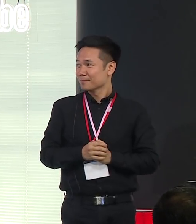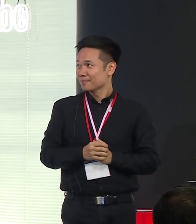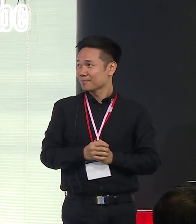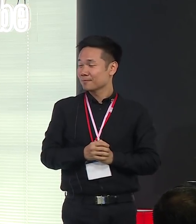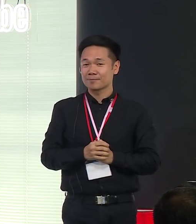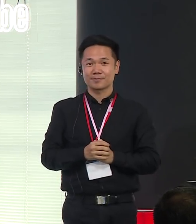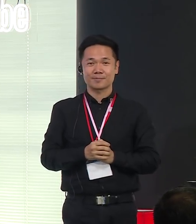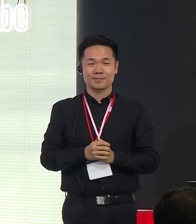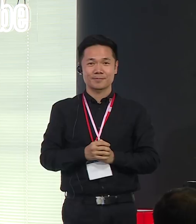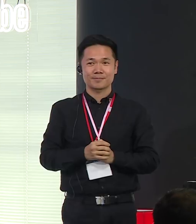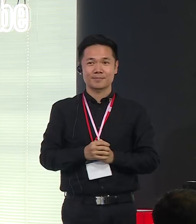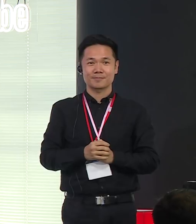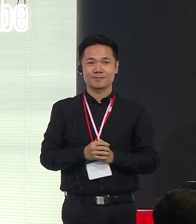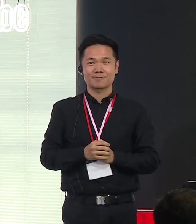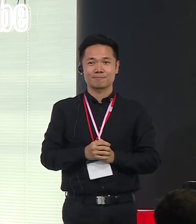for foreign affair